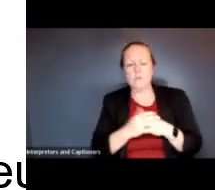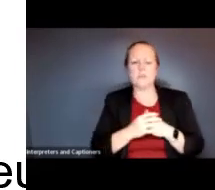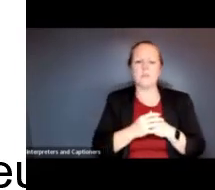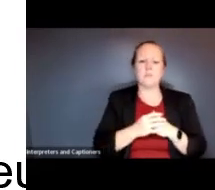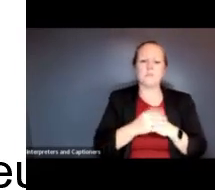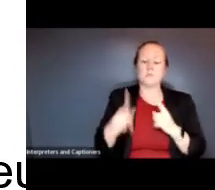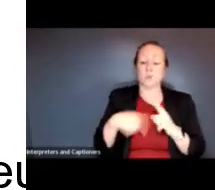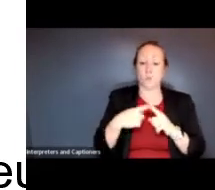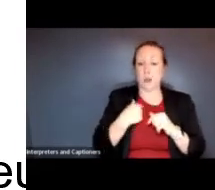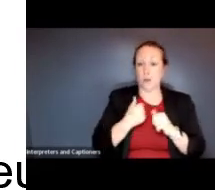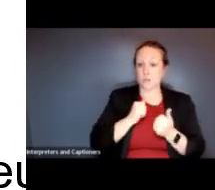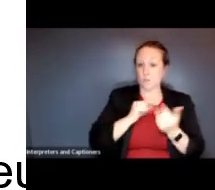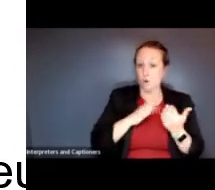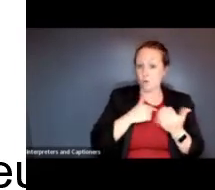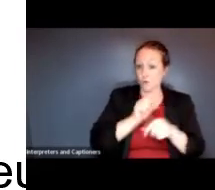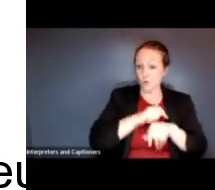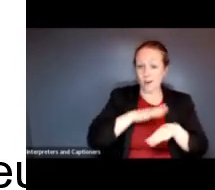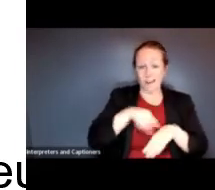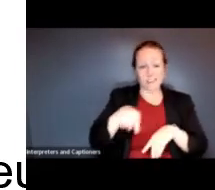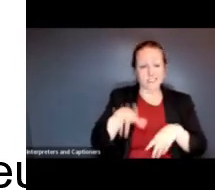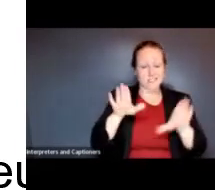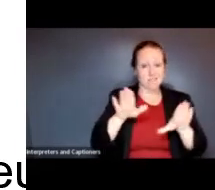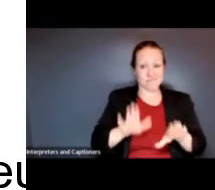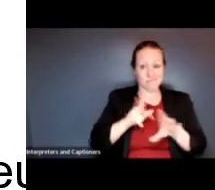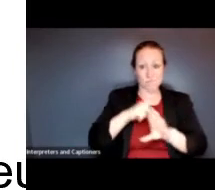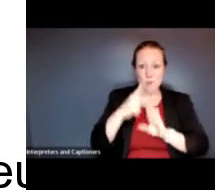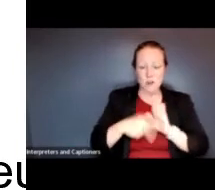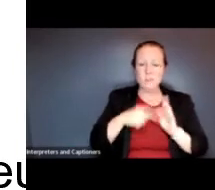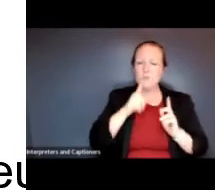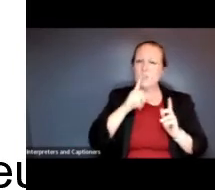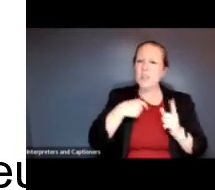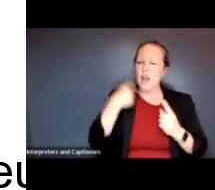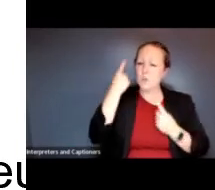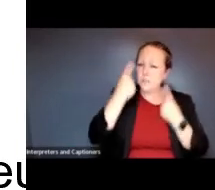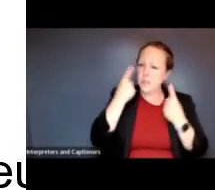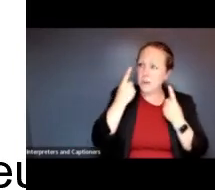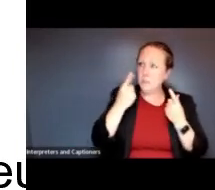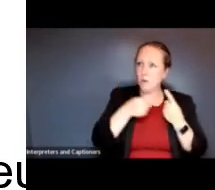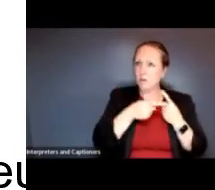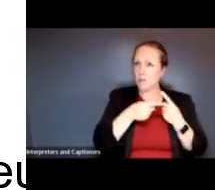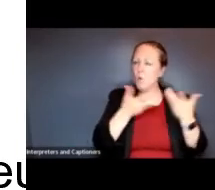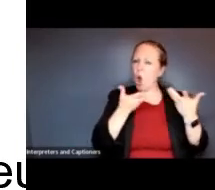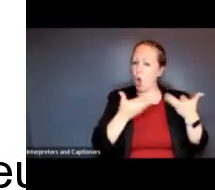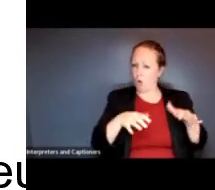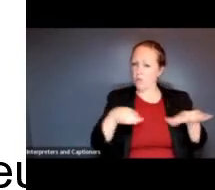amazing project really is thinking about, you know, that we already are doing this in the mental health assessment and a